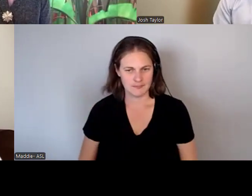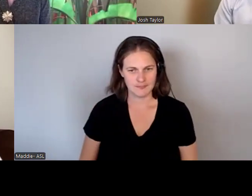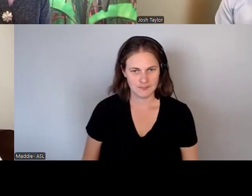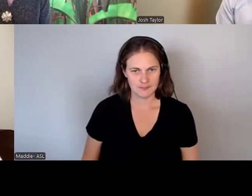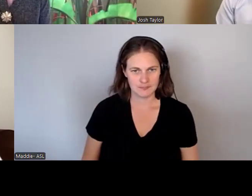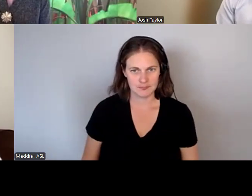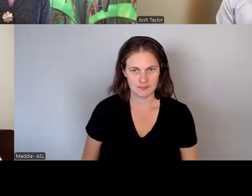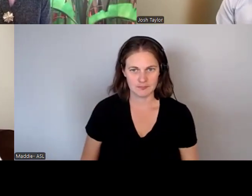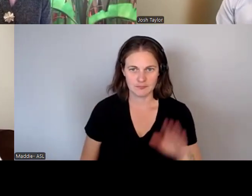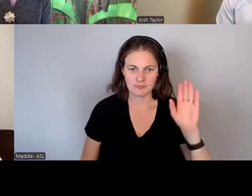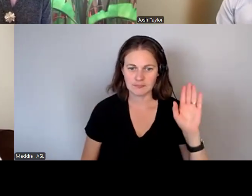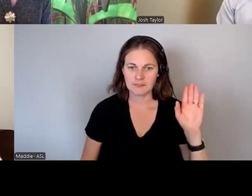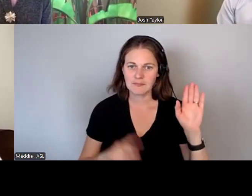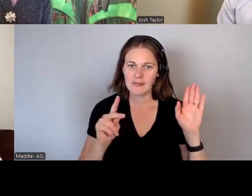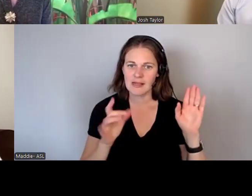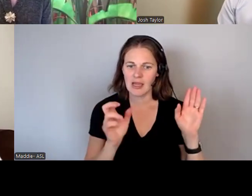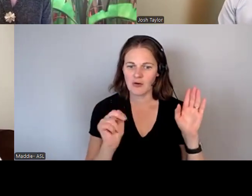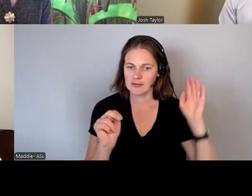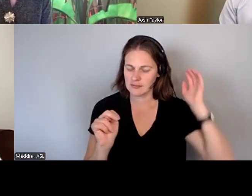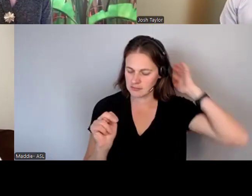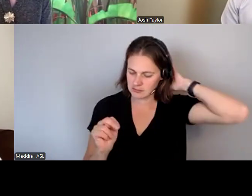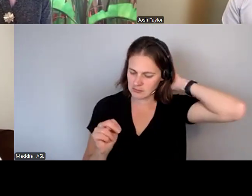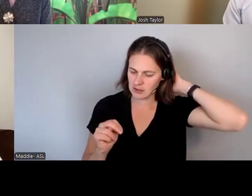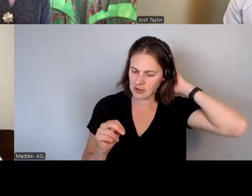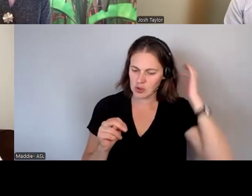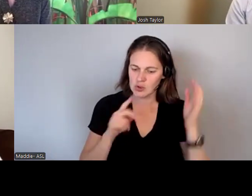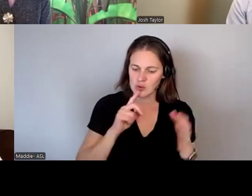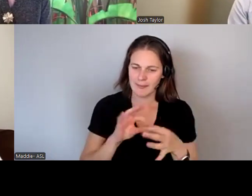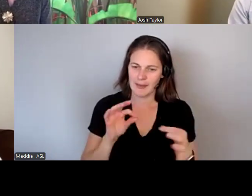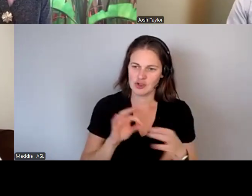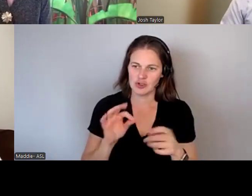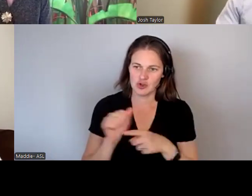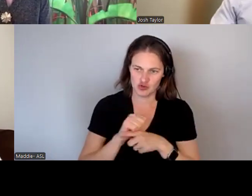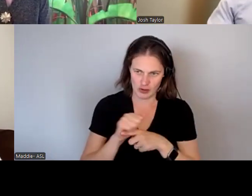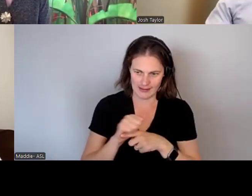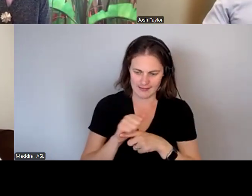Hm. Now, I'll just mention the trainings. You know, there are collaborations